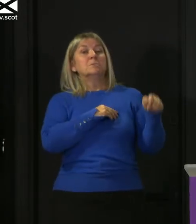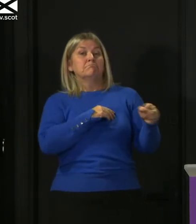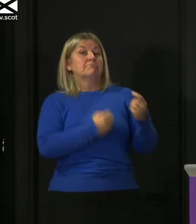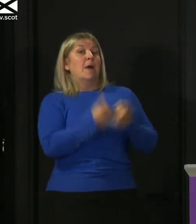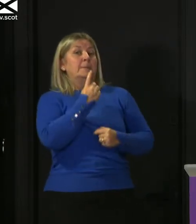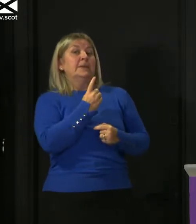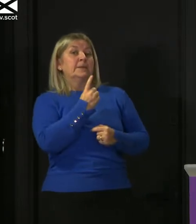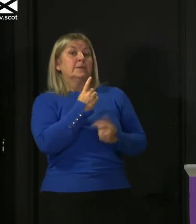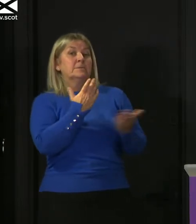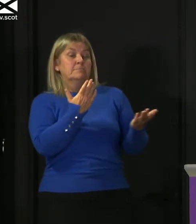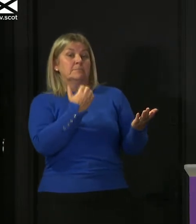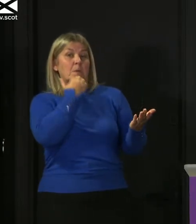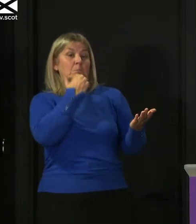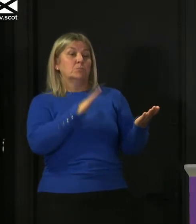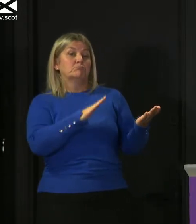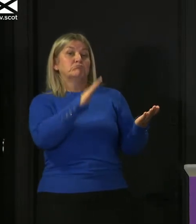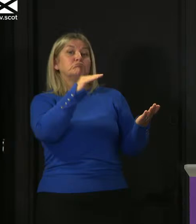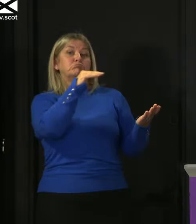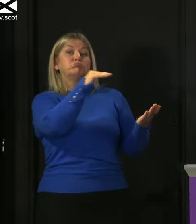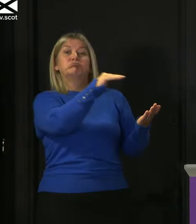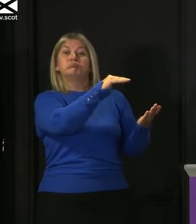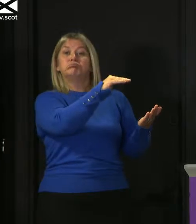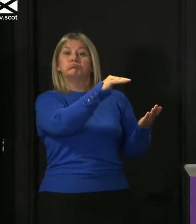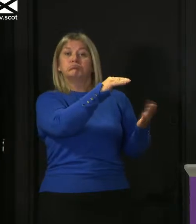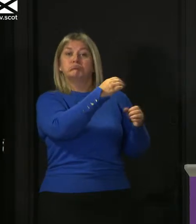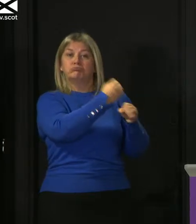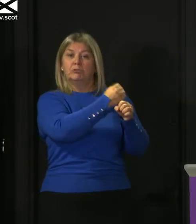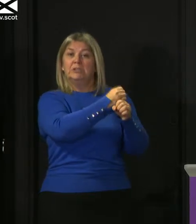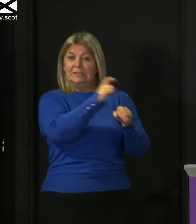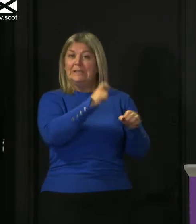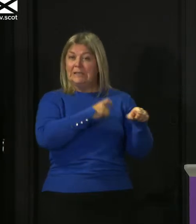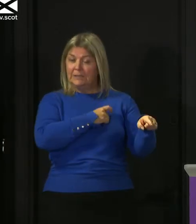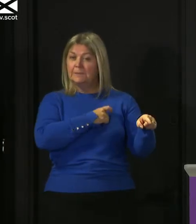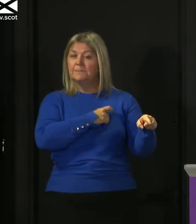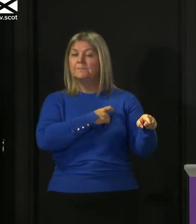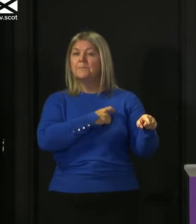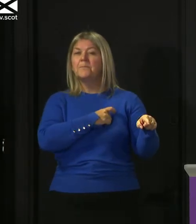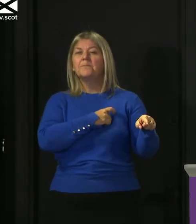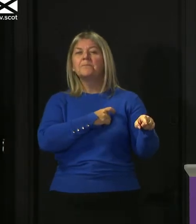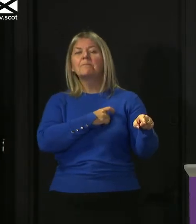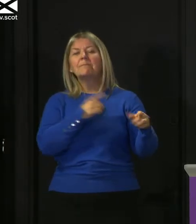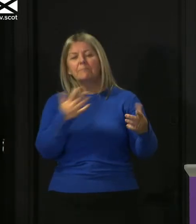particularly the longer we go with these restrictions but what has complicated the data